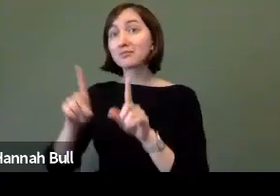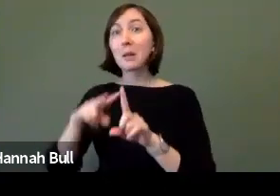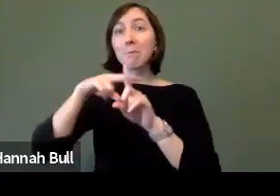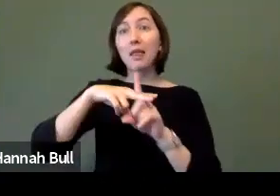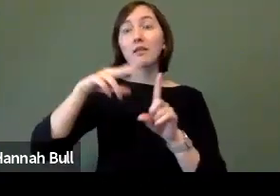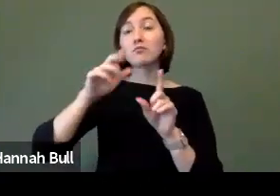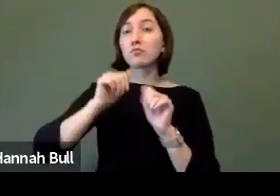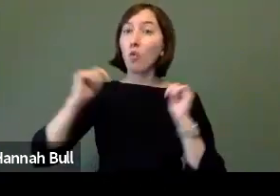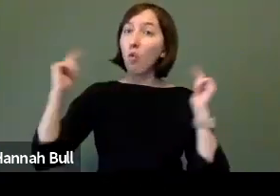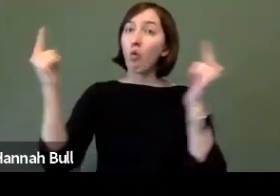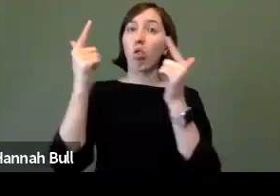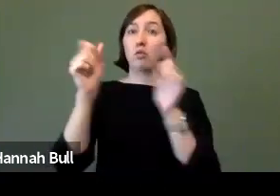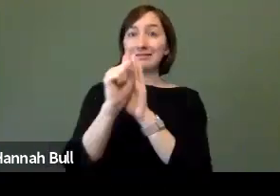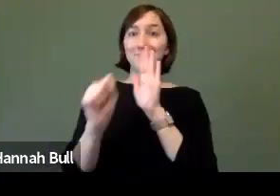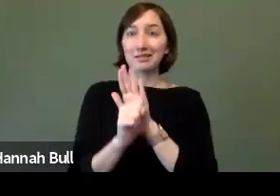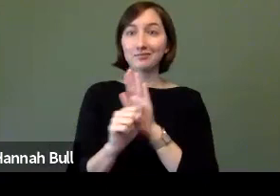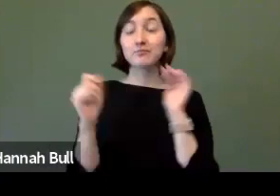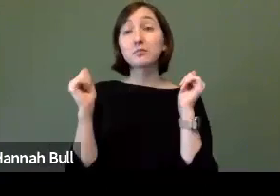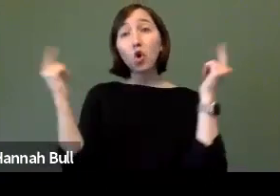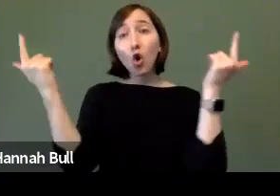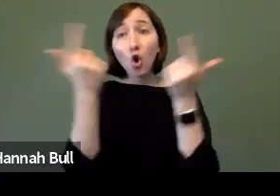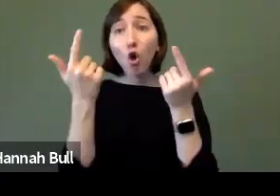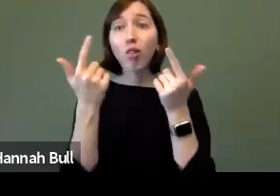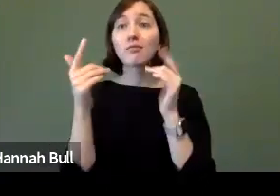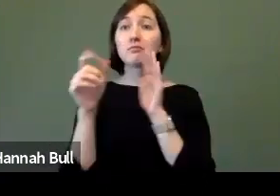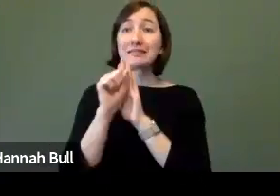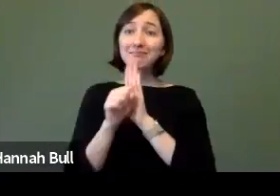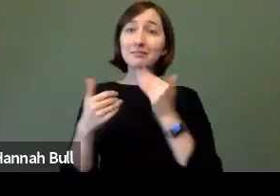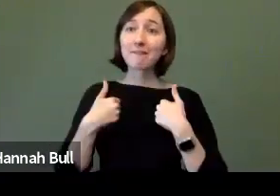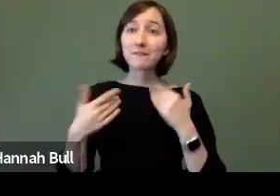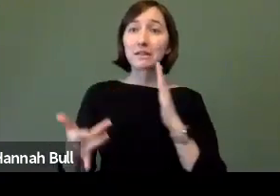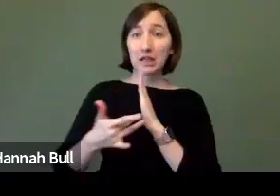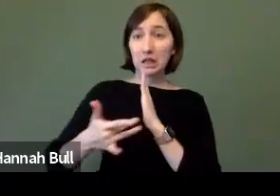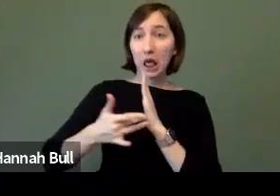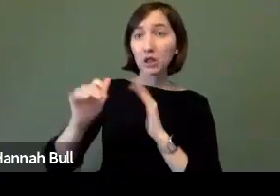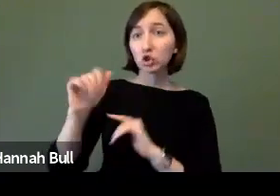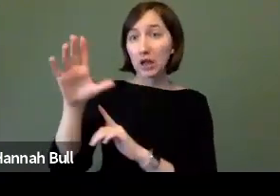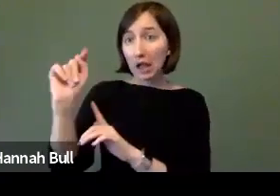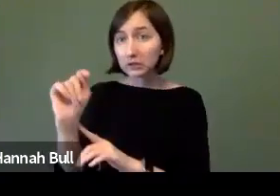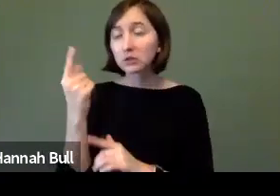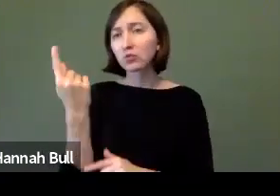Every state will have a Technology Act and some version of an organization